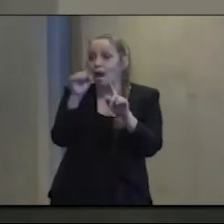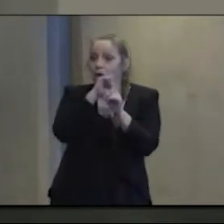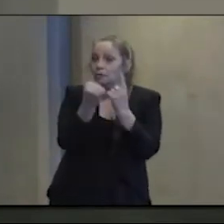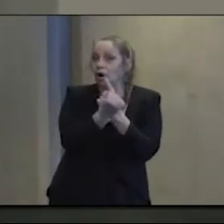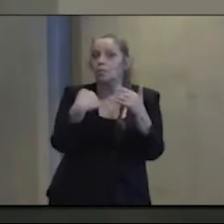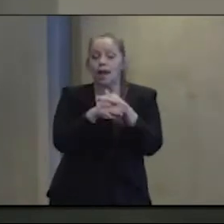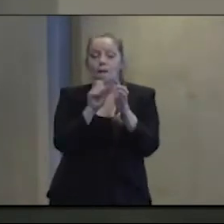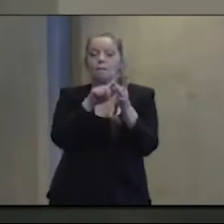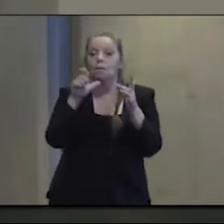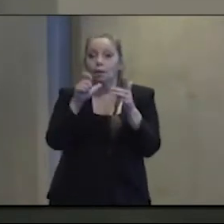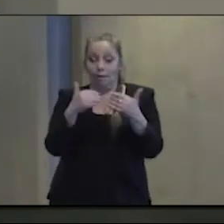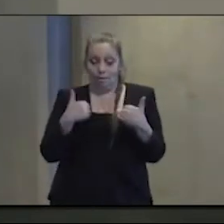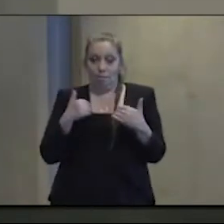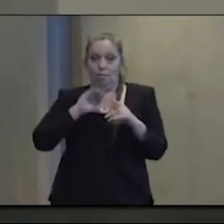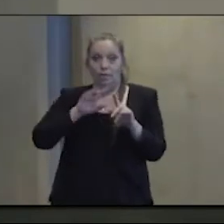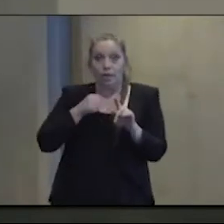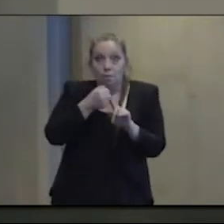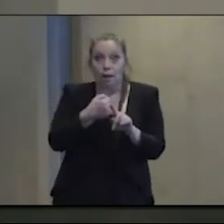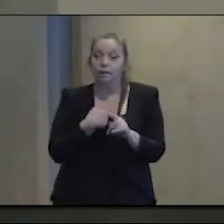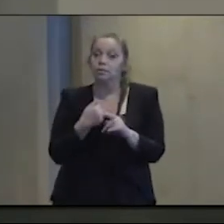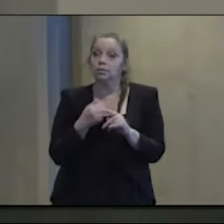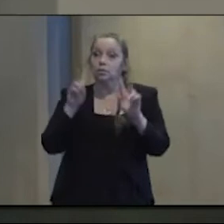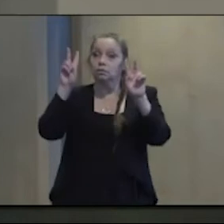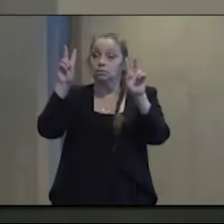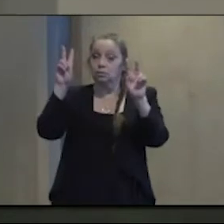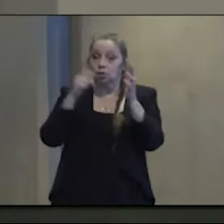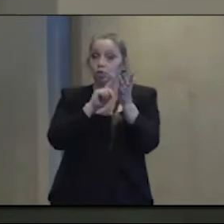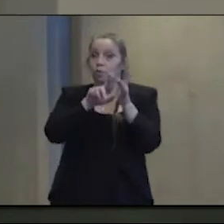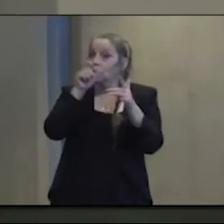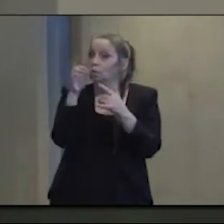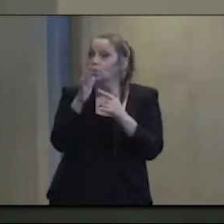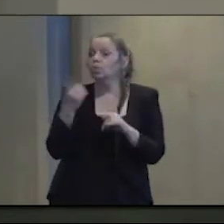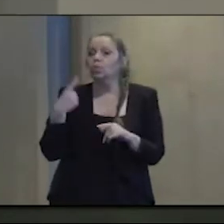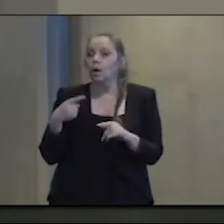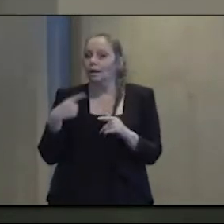impact. It's a topic that's important to us because we need to deal with the